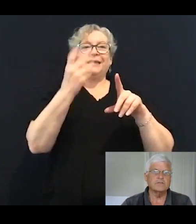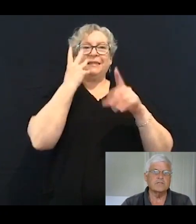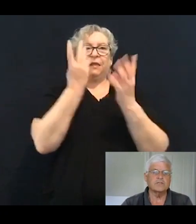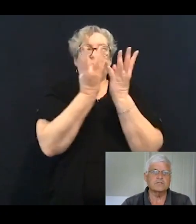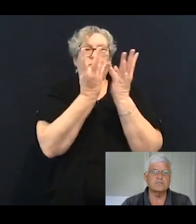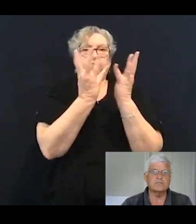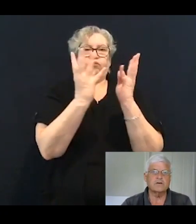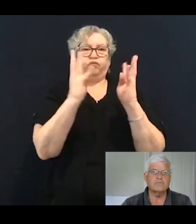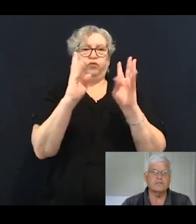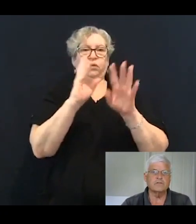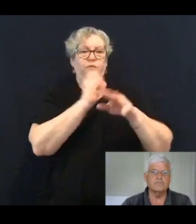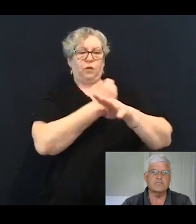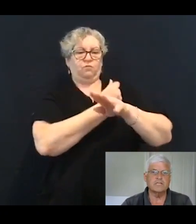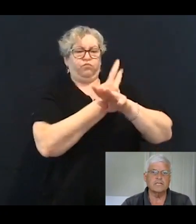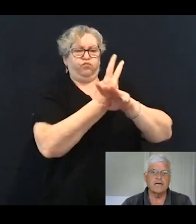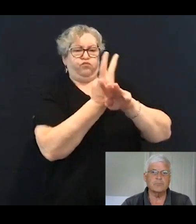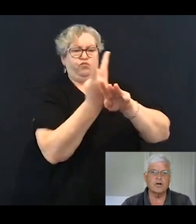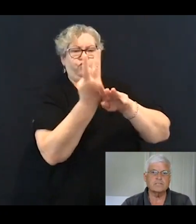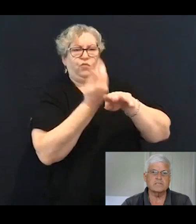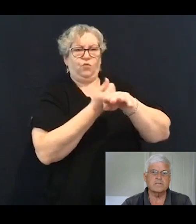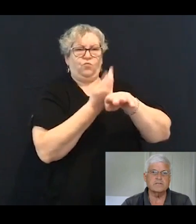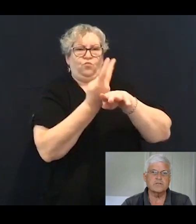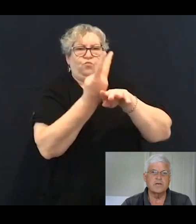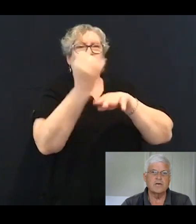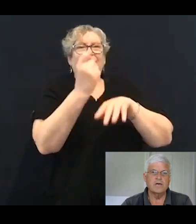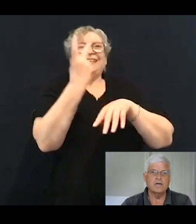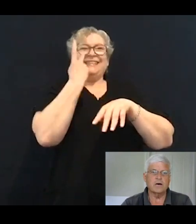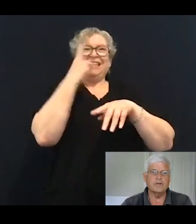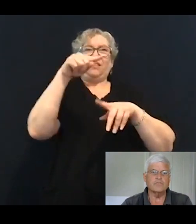of cilia-like processes coming from the top surface,